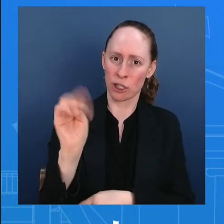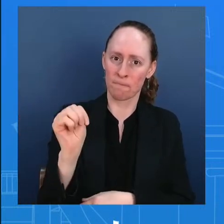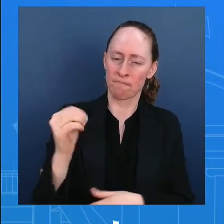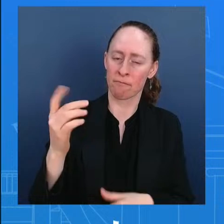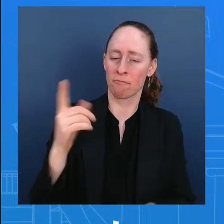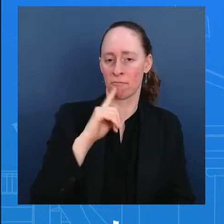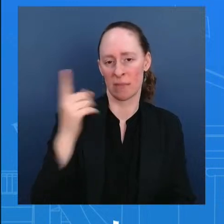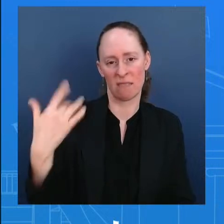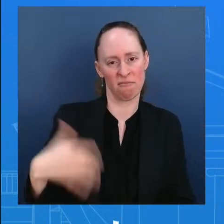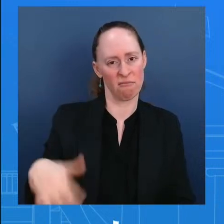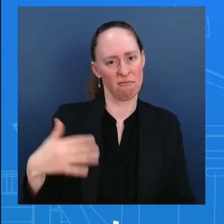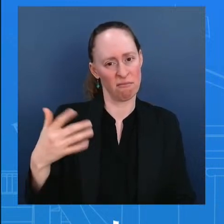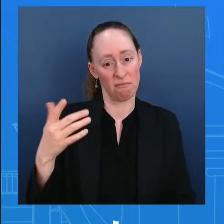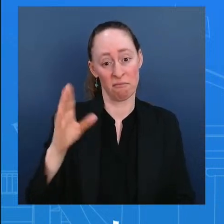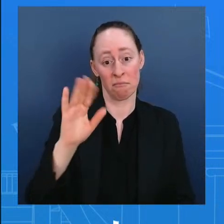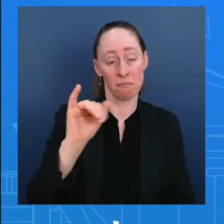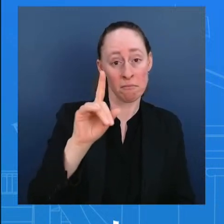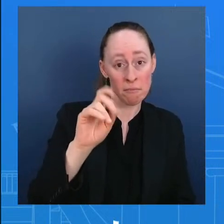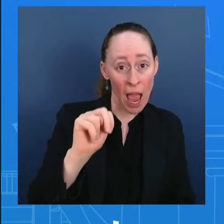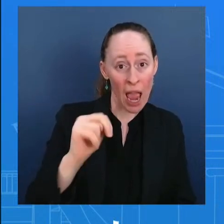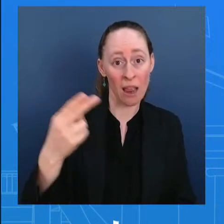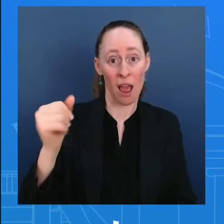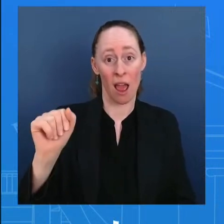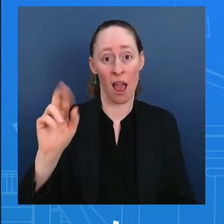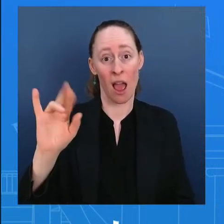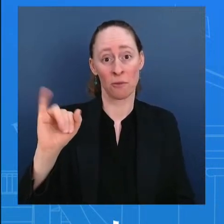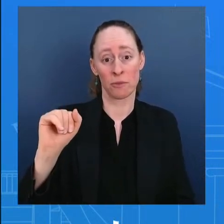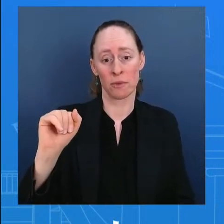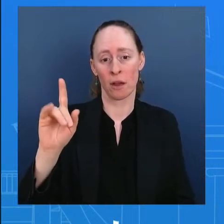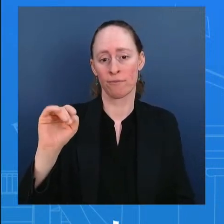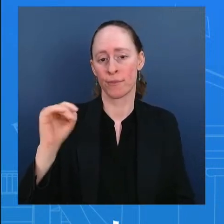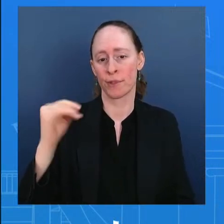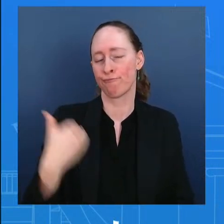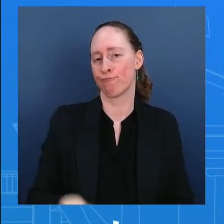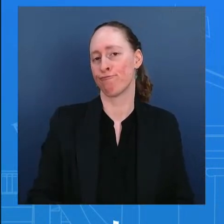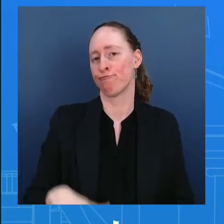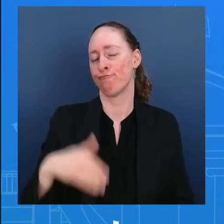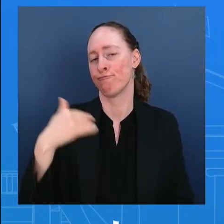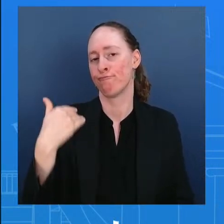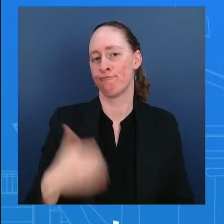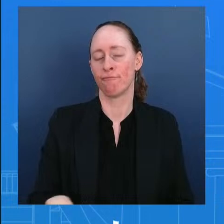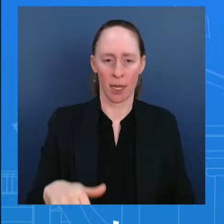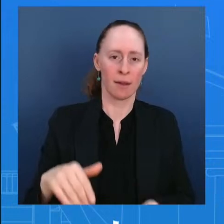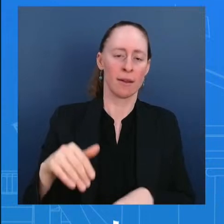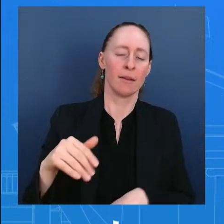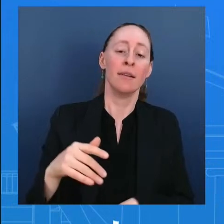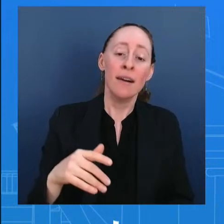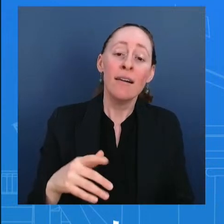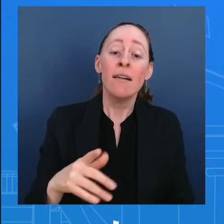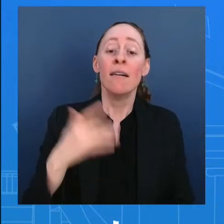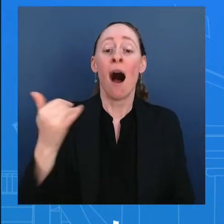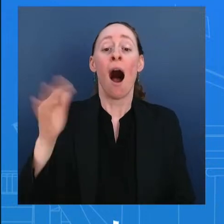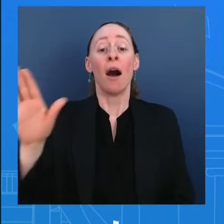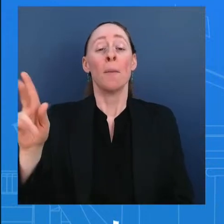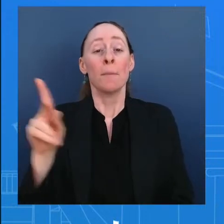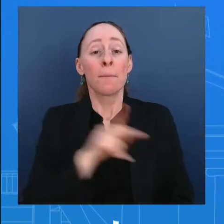So, I think it speaks for itself. But as far as the president and his personal thoughts, his personal views, I’m going to leave it to him to speak to.